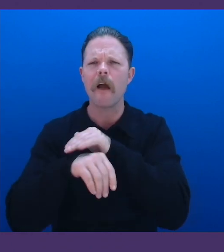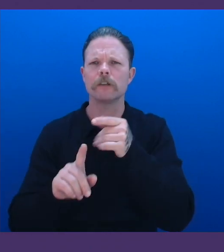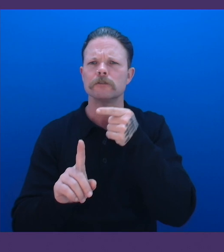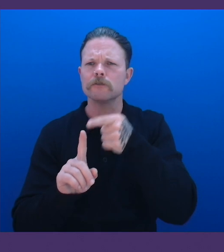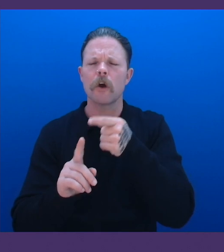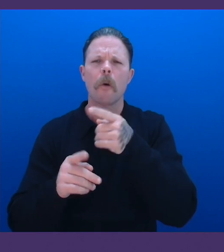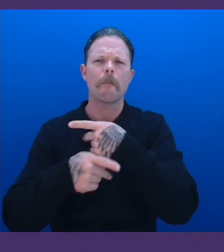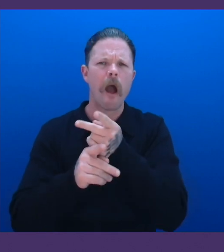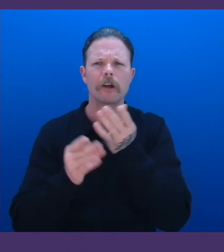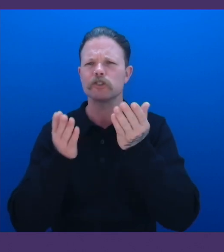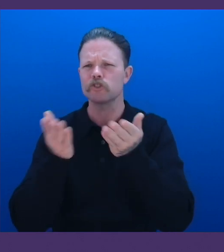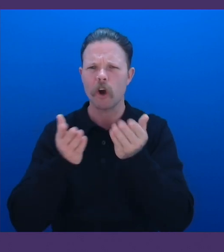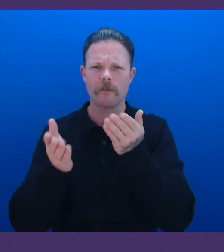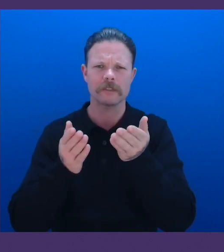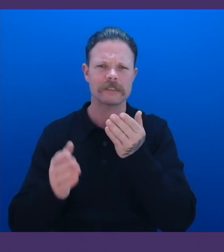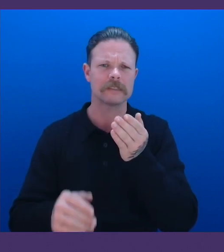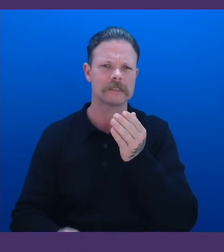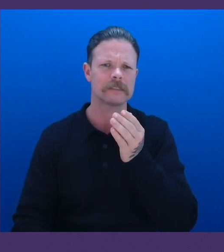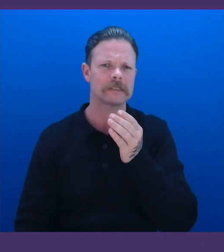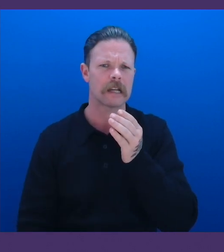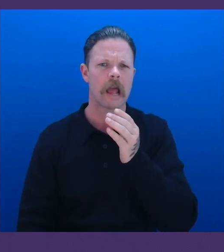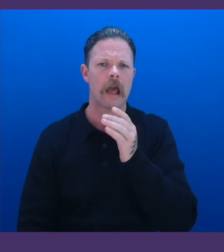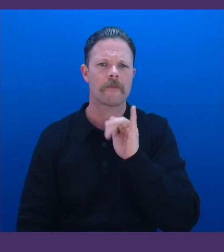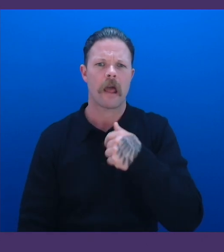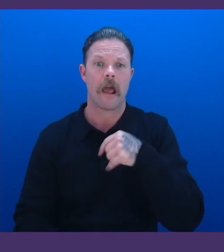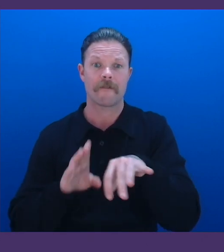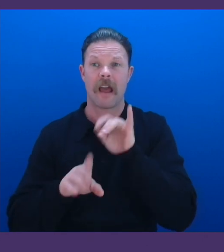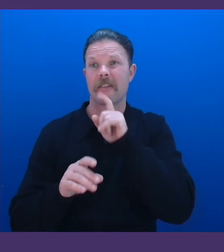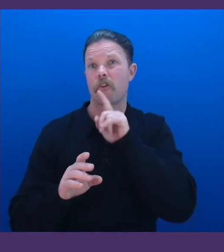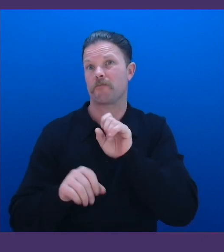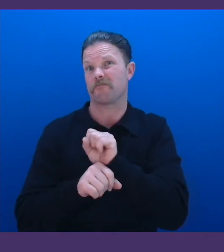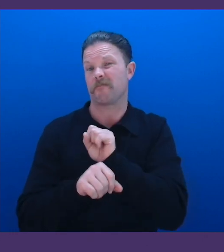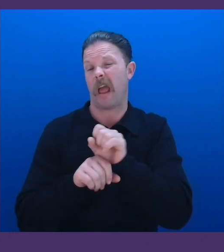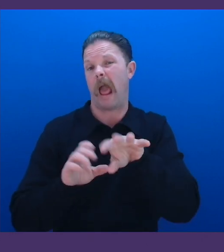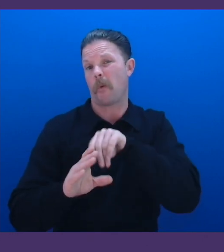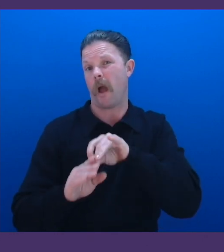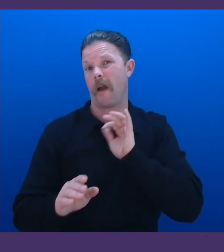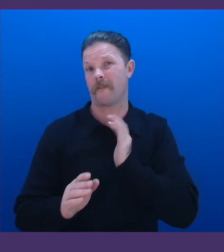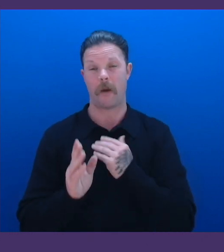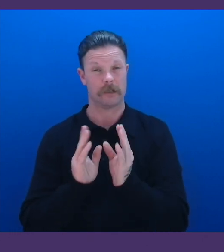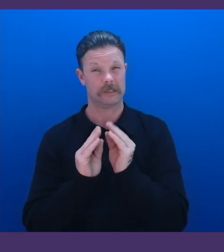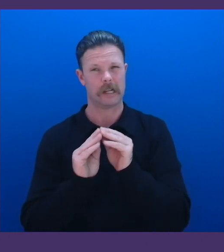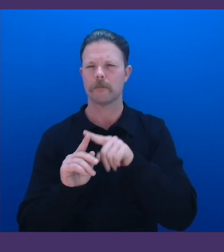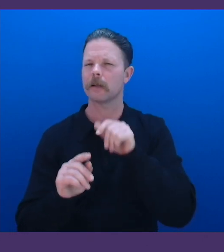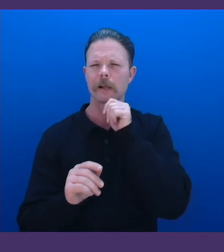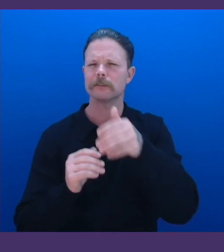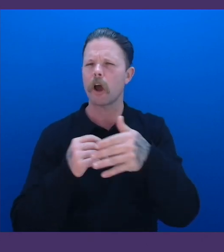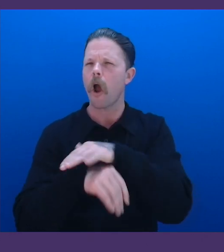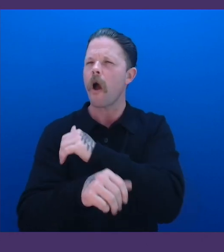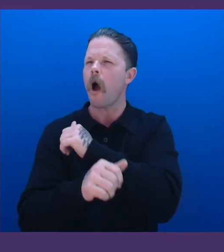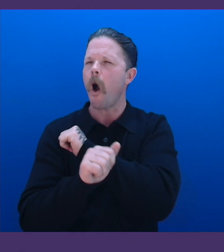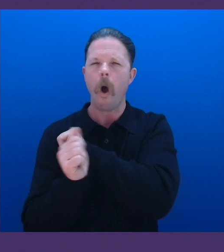at the outset of our session, but it doesn't cover everything. So, it's a really big deal if you're in scope,